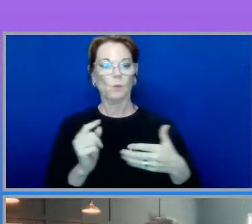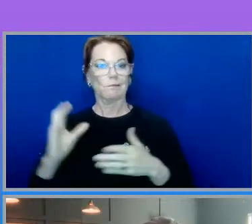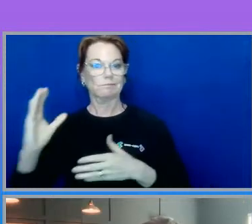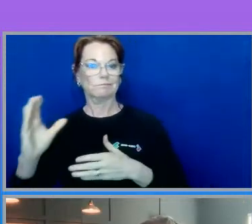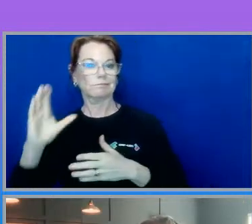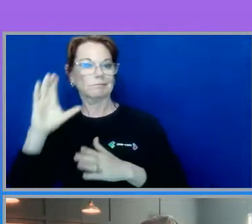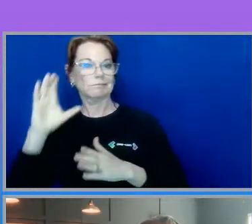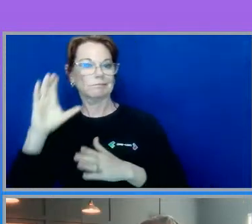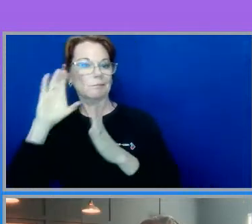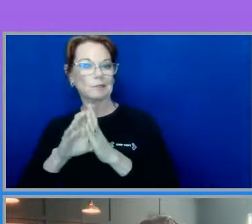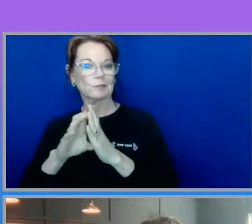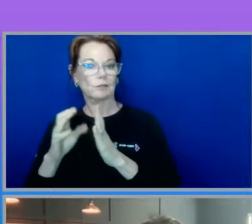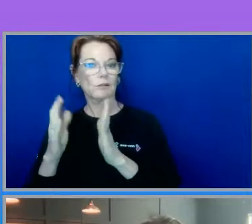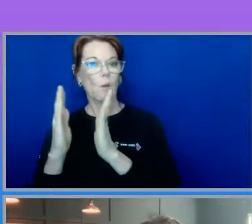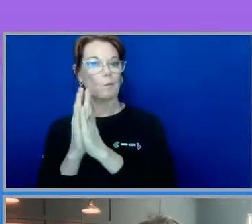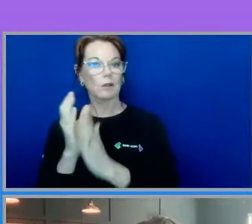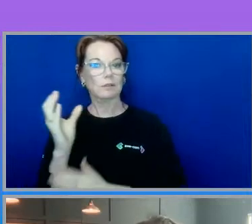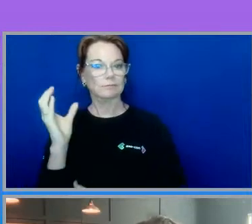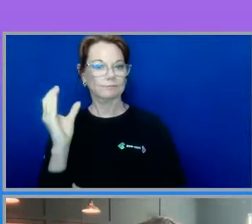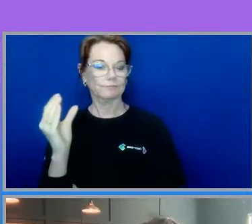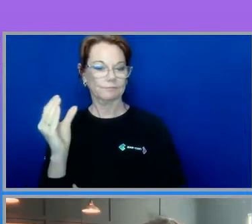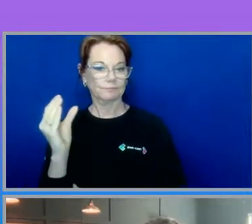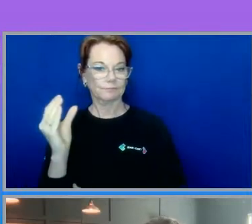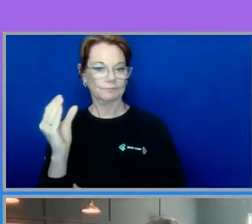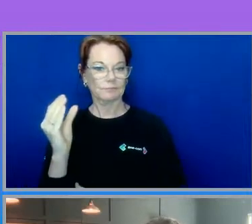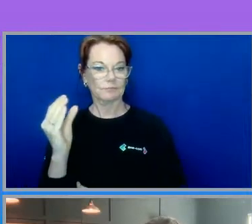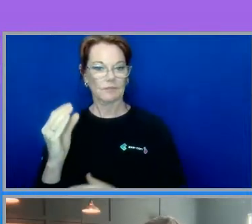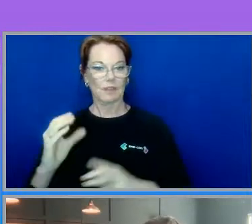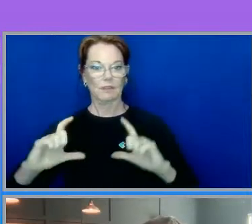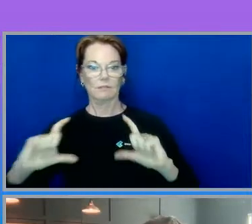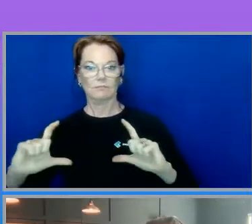books. Lastly, there is a testimonial section with five